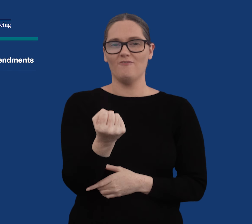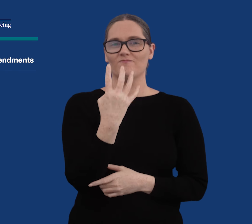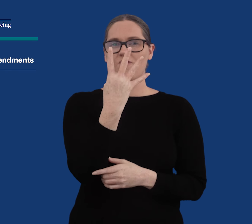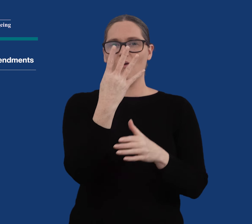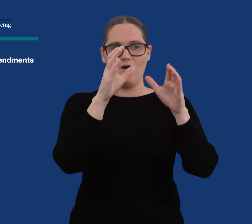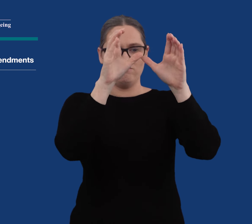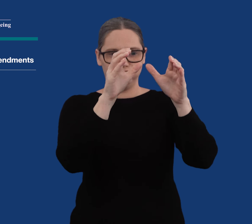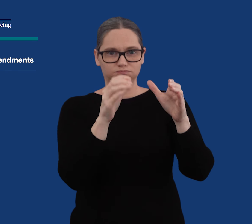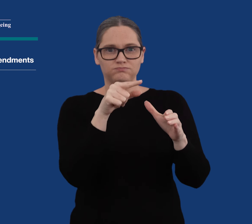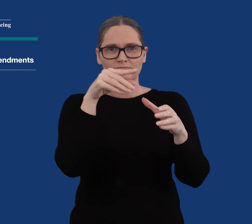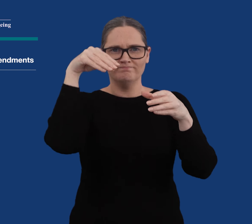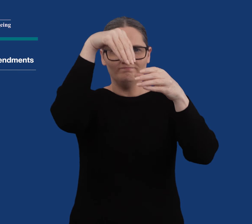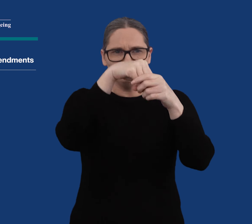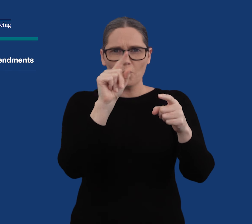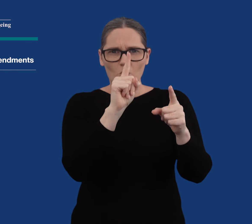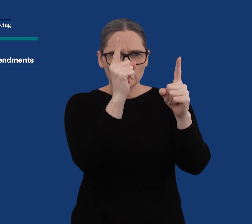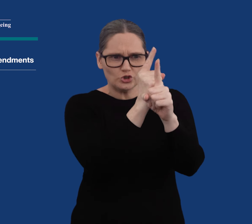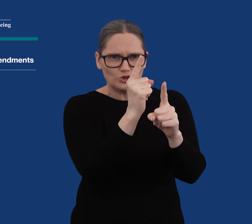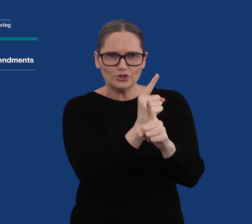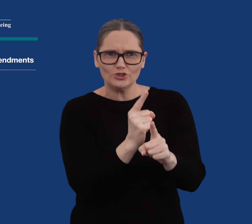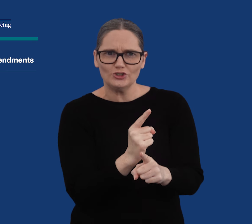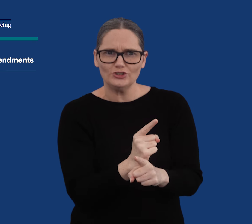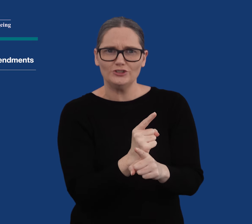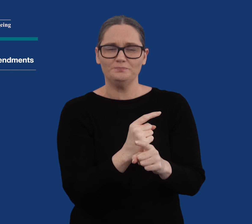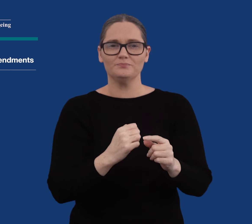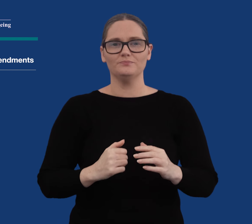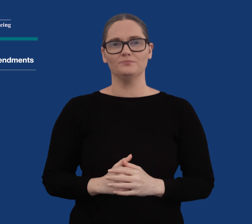There are four groups of changes to penalties, each group shows what changes.